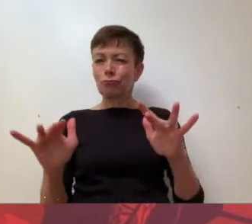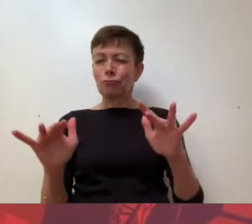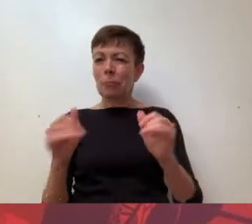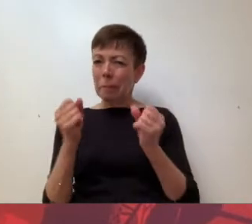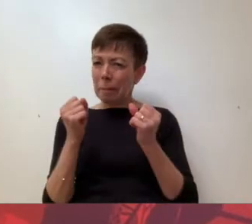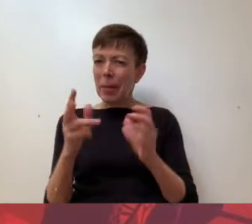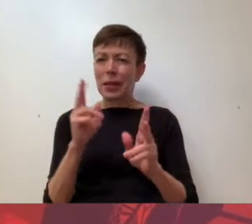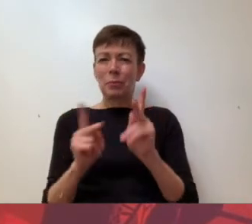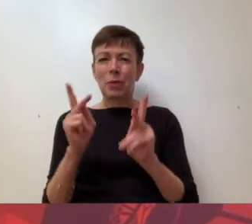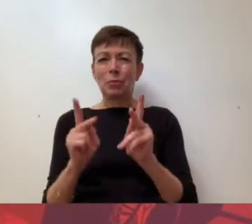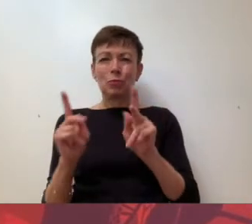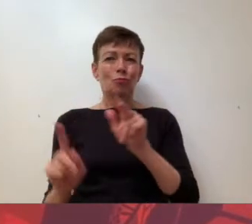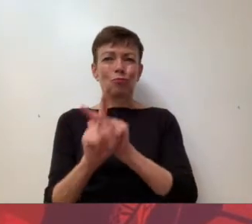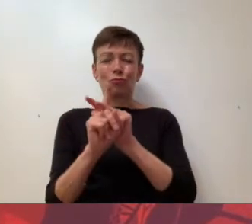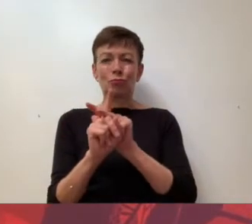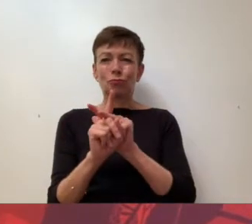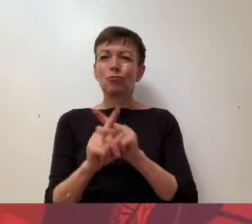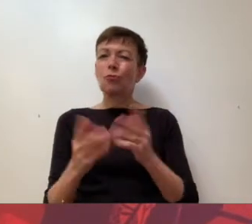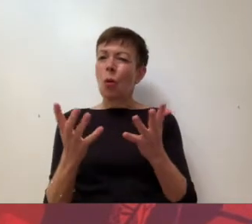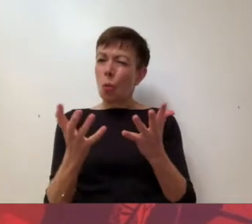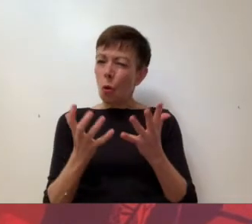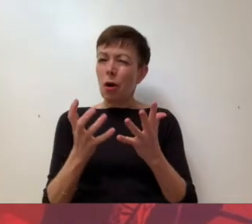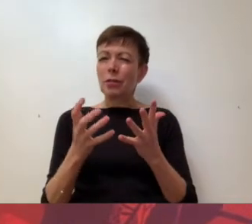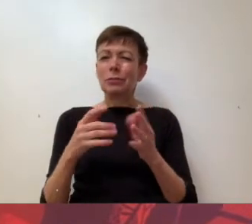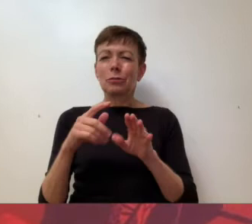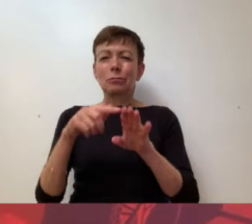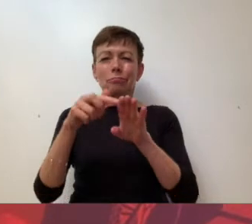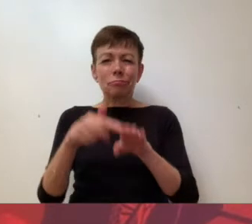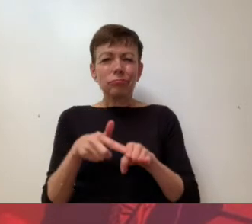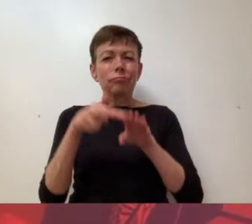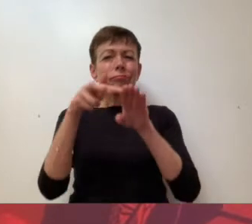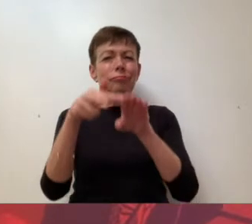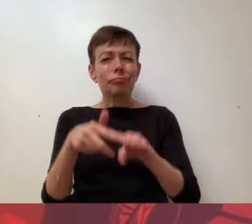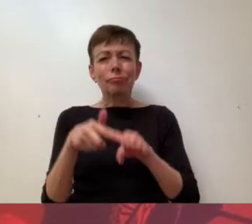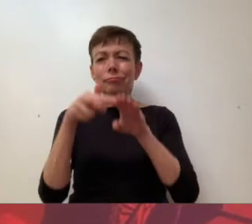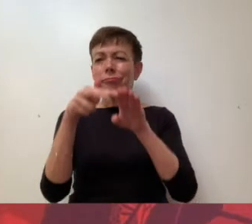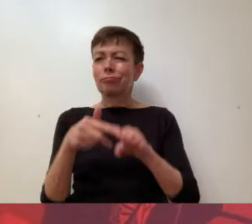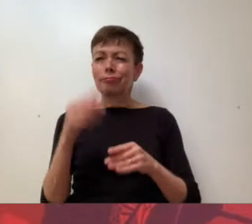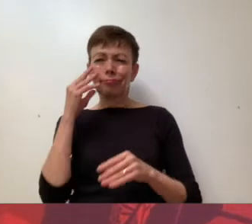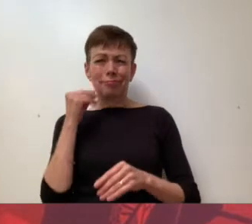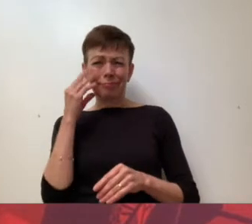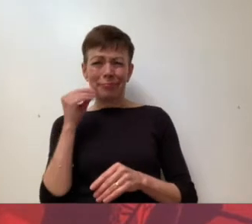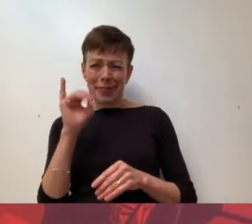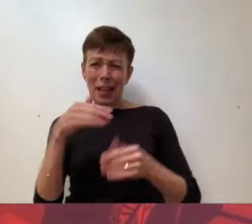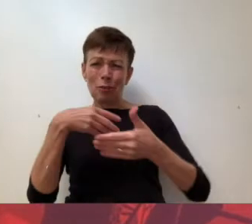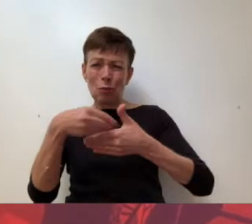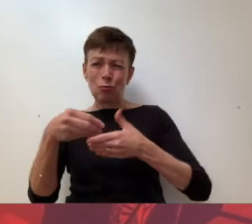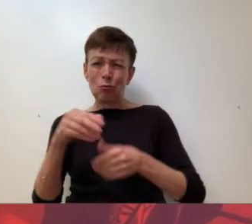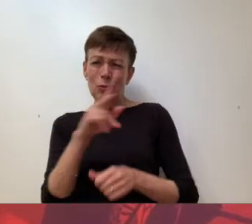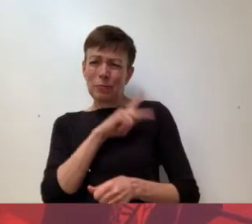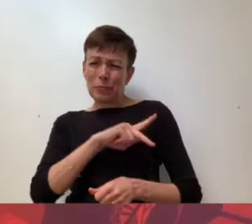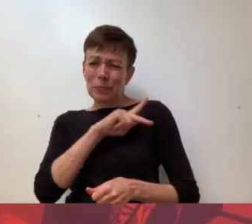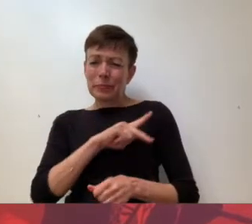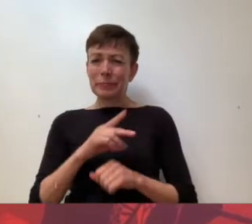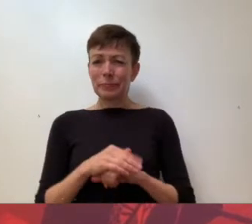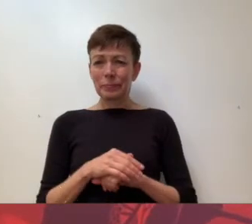a large number of people in a very short amount of time wanting to experience our community